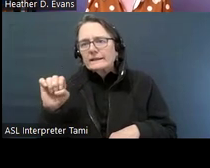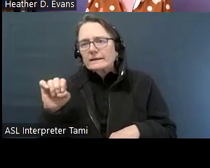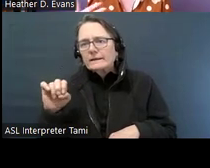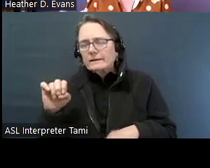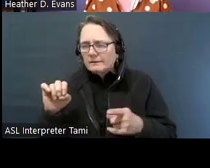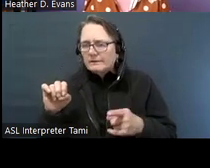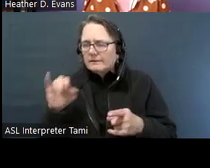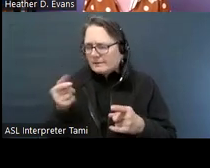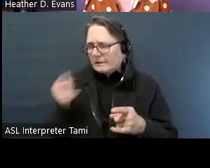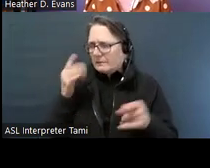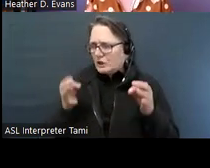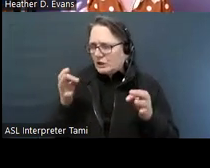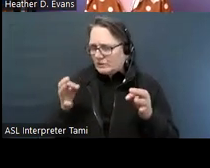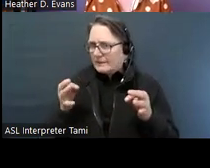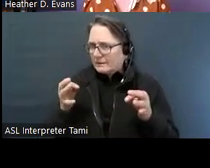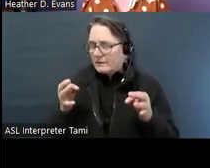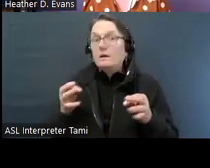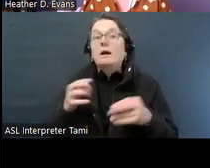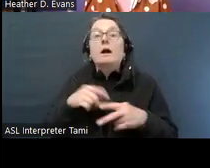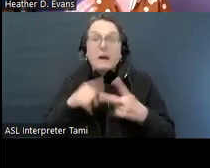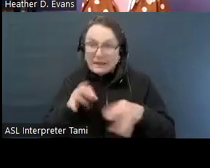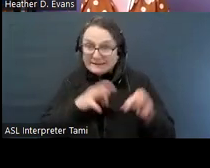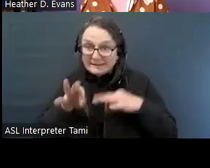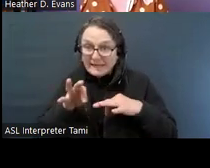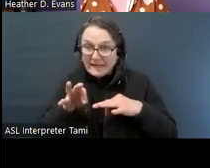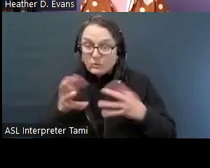and noted that they have difficulty washing their hair.